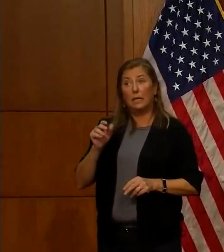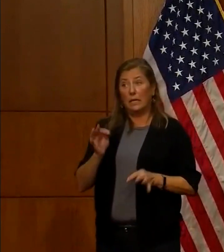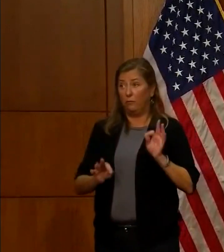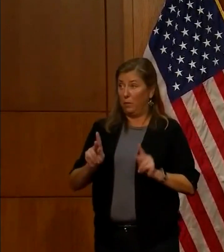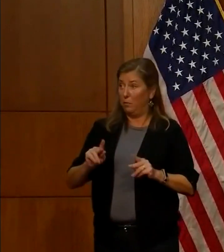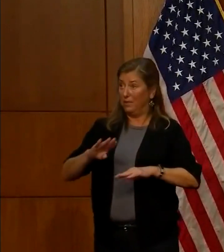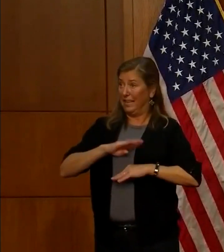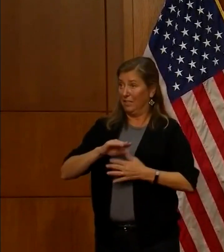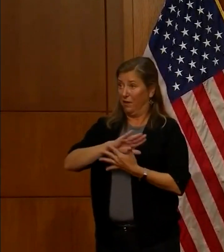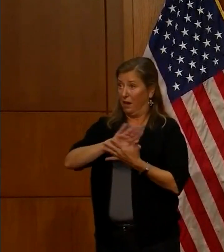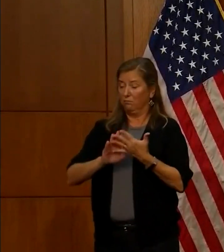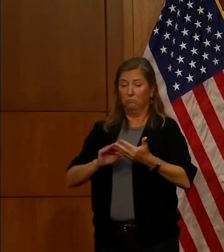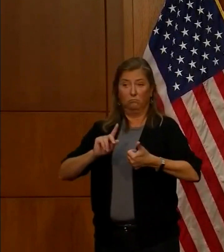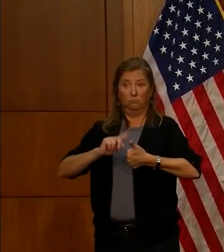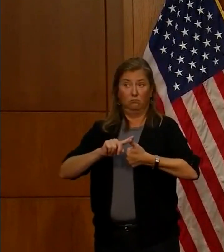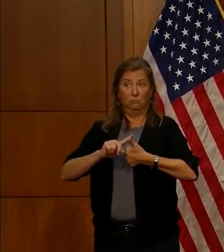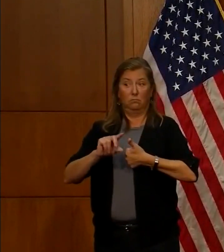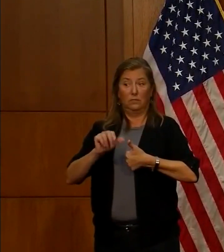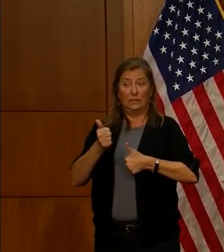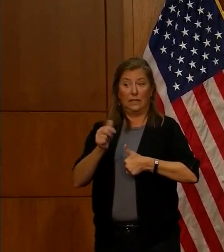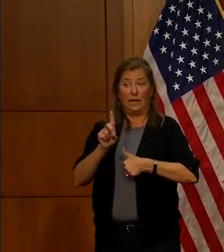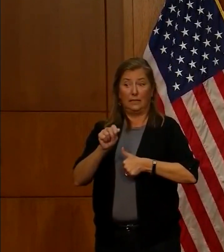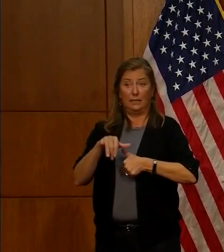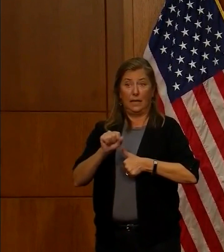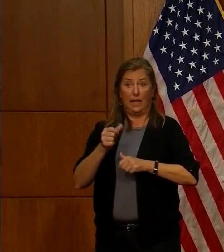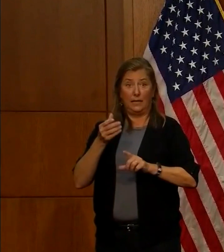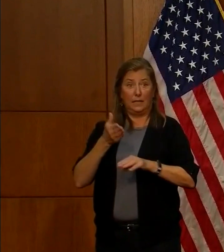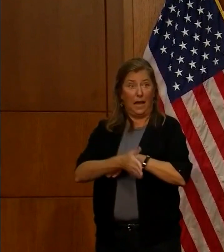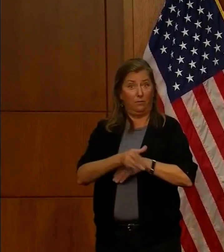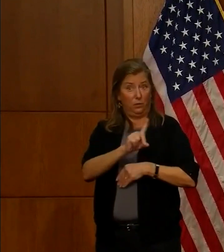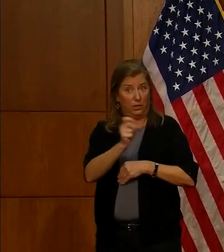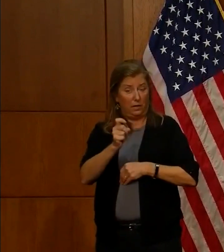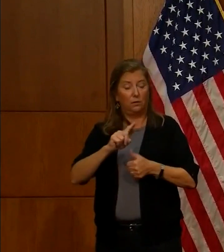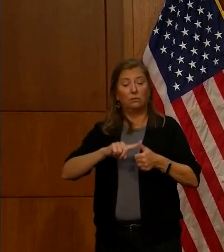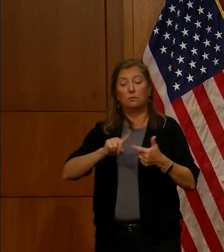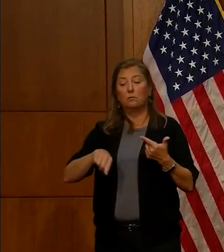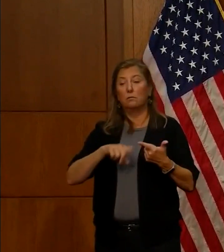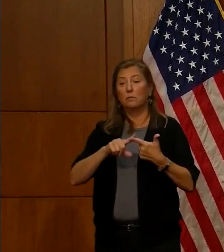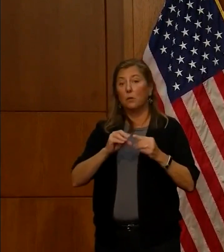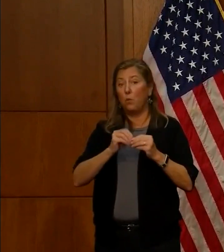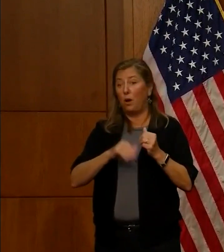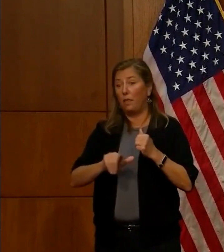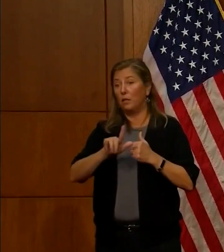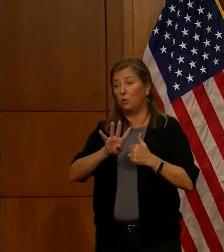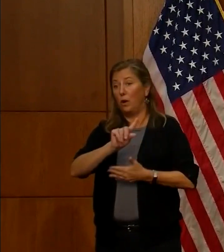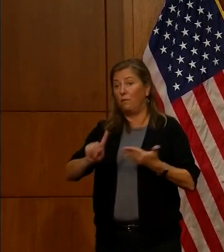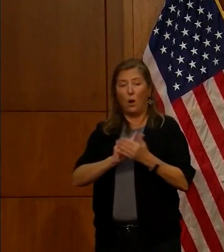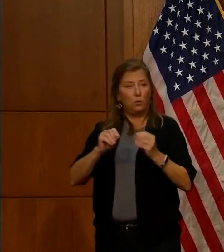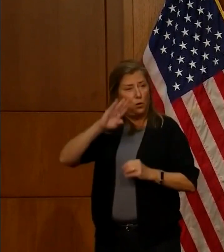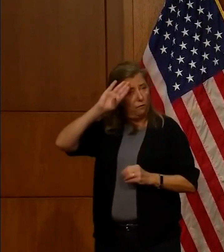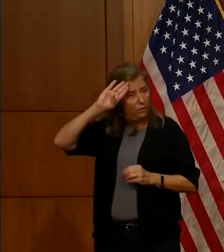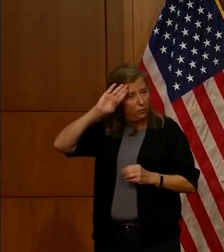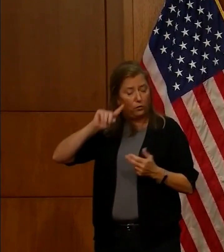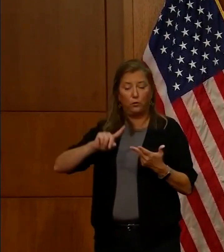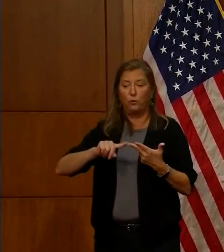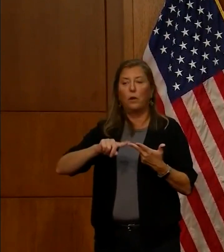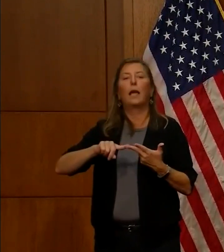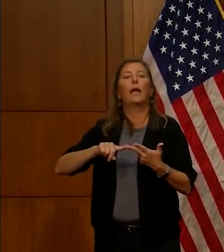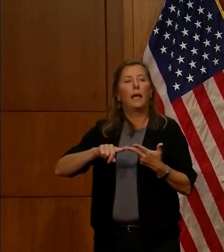WHEN PEOPLE MEET. THREE CRITERIA ONE AT LEAST TEN DAYS FROM THE TIME OF DIAGNOSIS TO